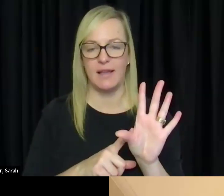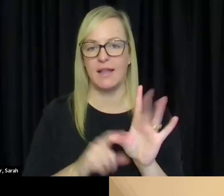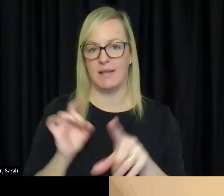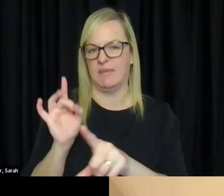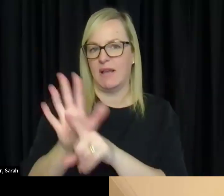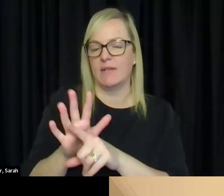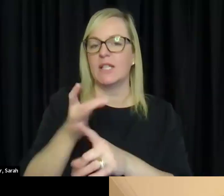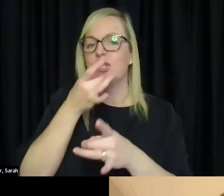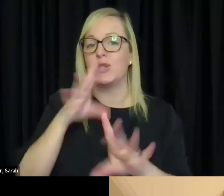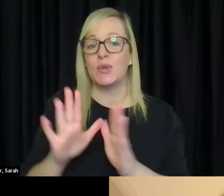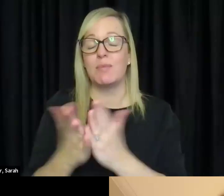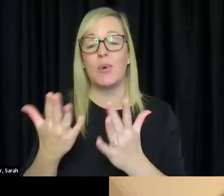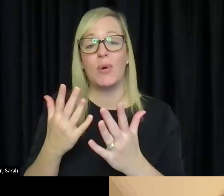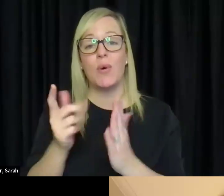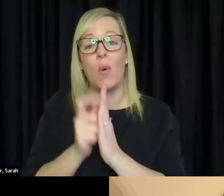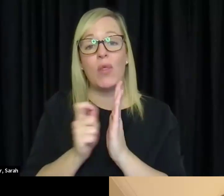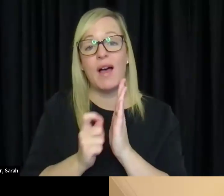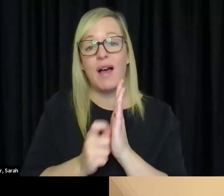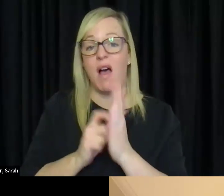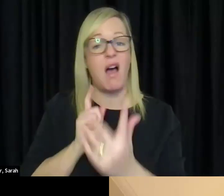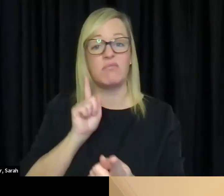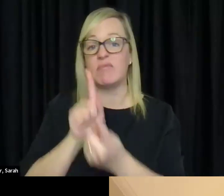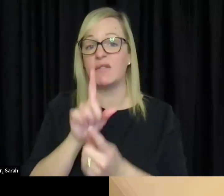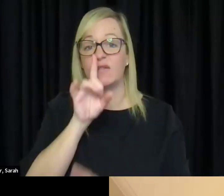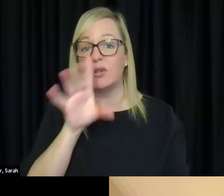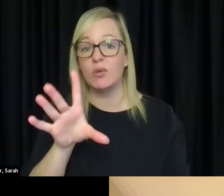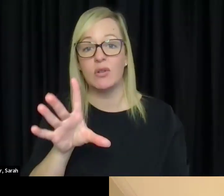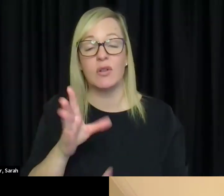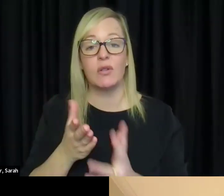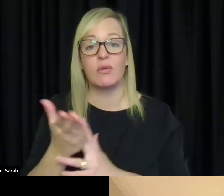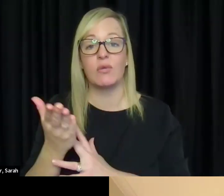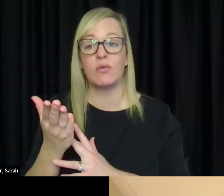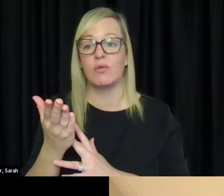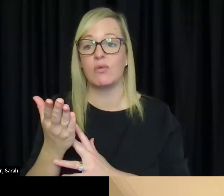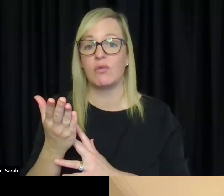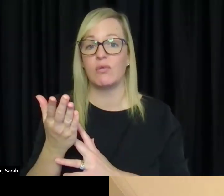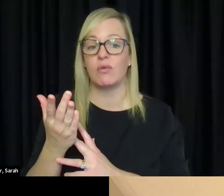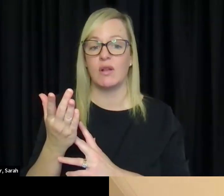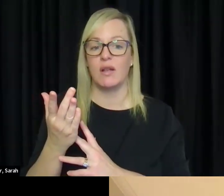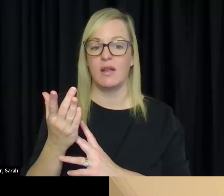I actually just met her through, she was liked my music and would often write to me and say, "I am